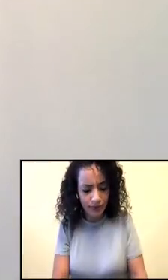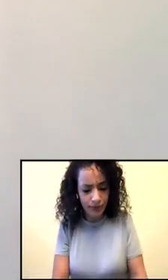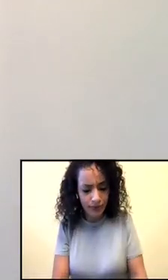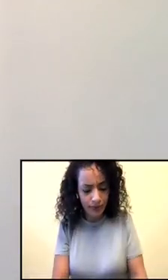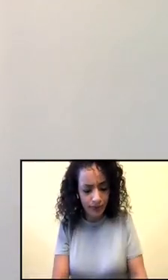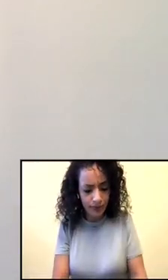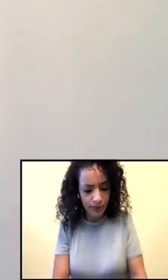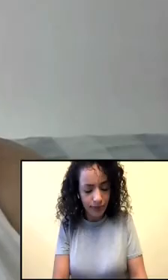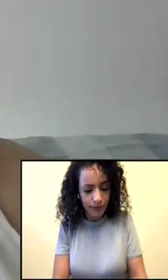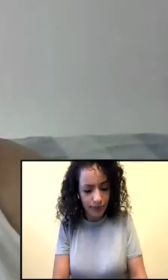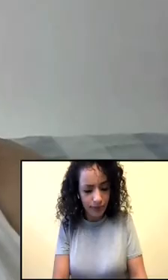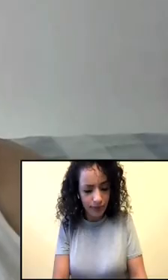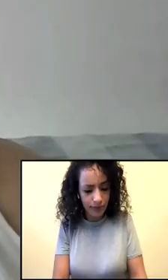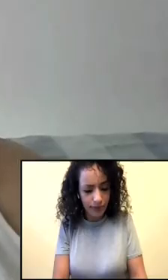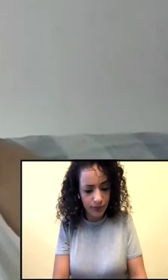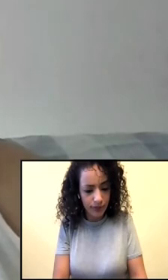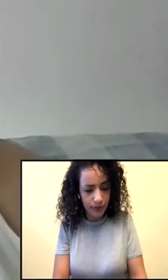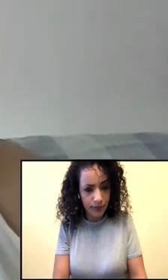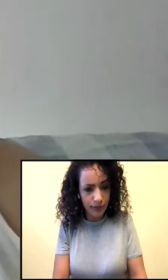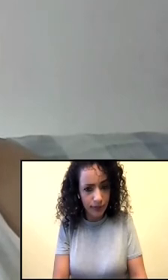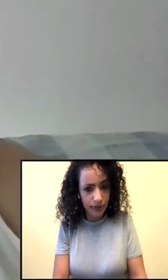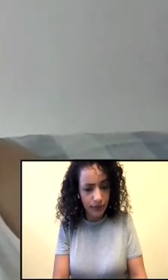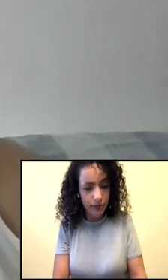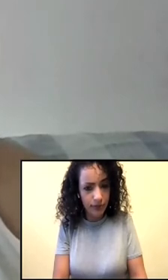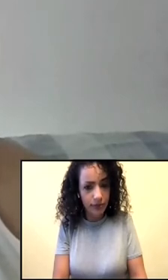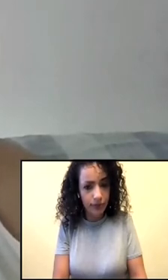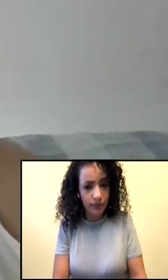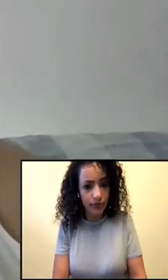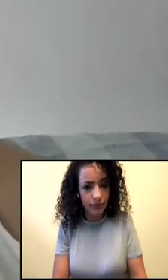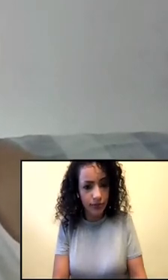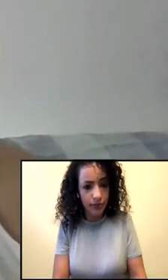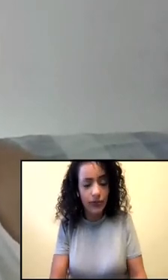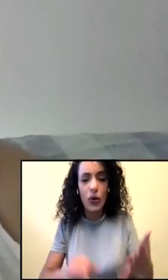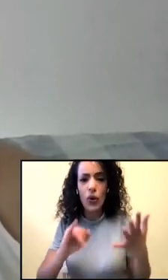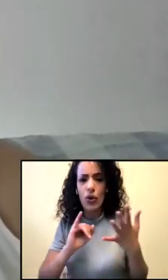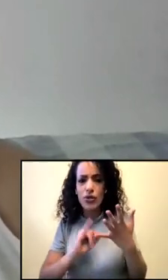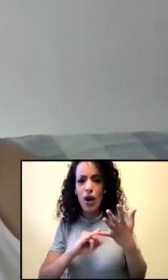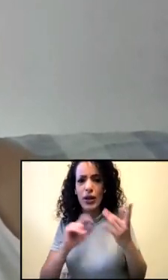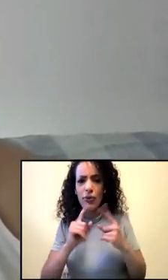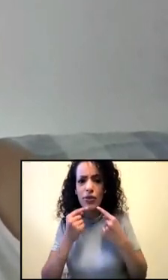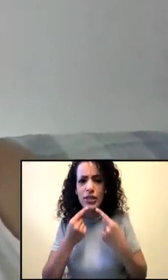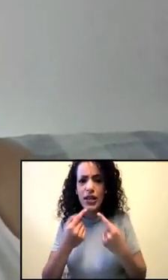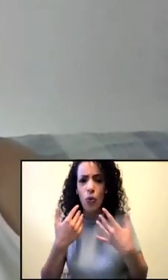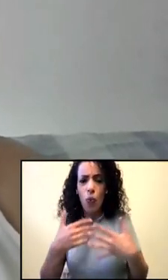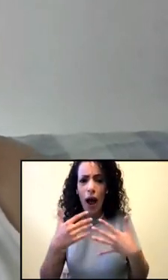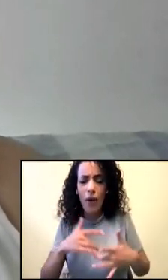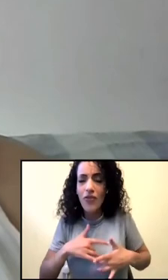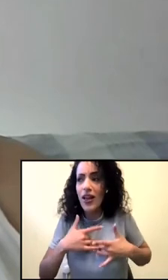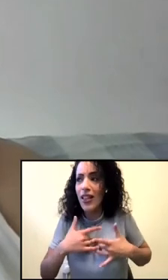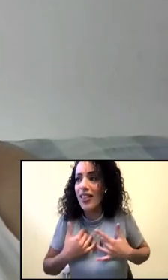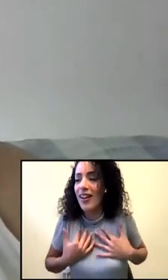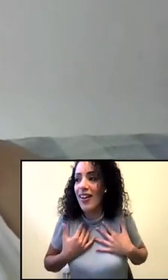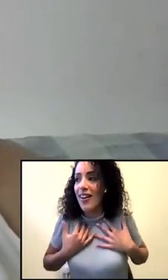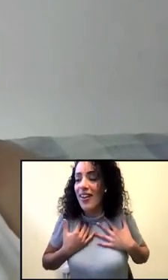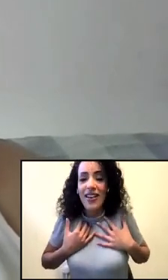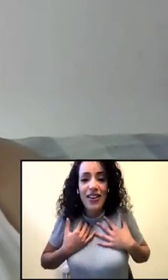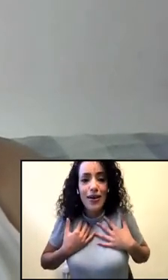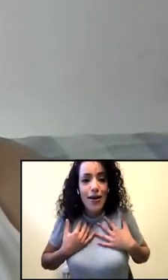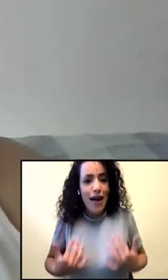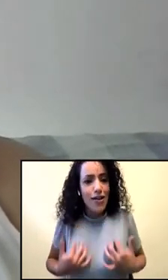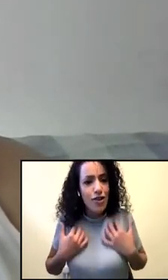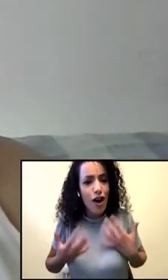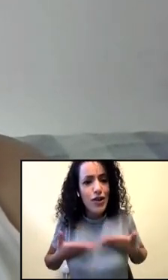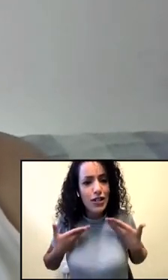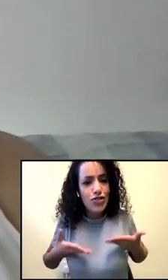just, I mean I really find a lot of what Sadiya is saying so heartening, and encouraging. And I just,